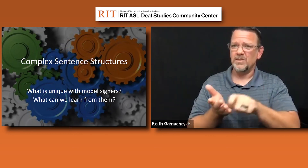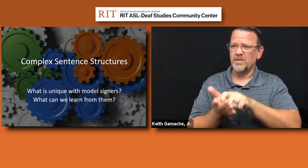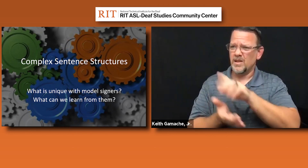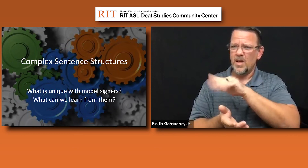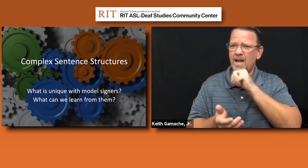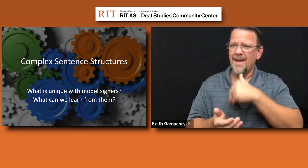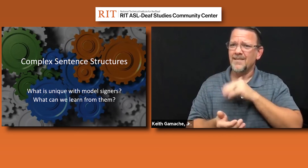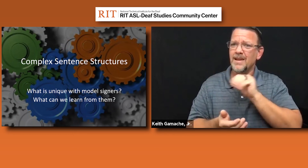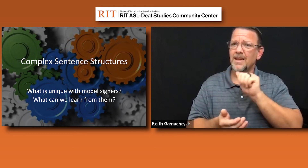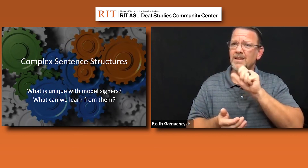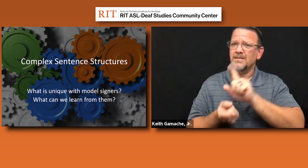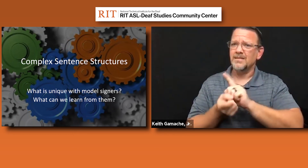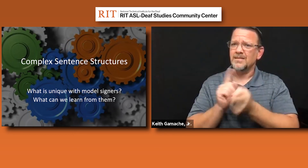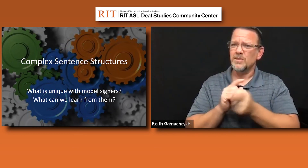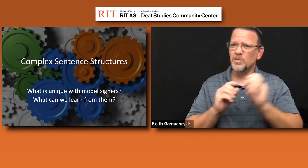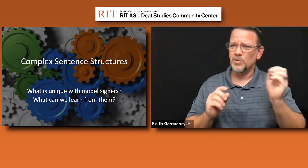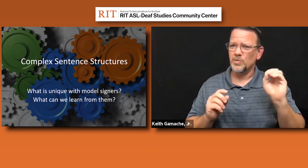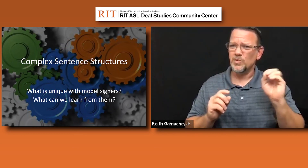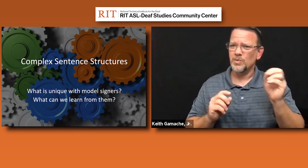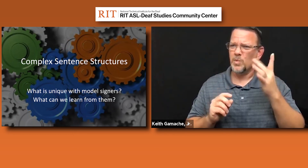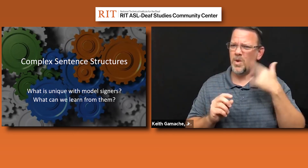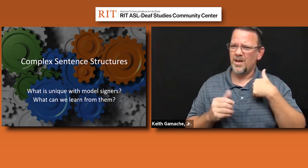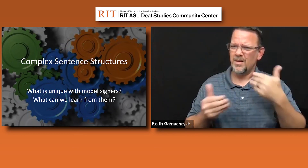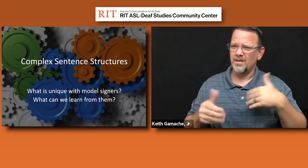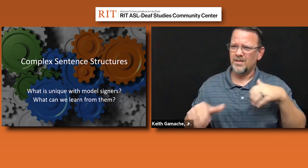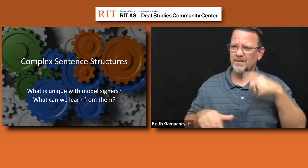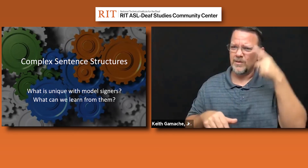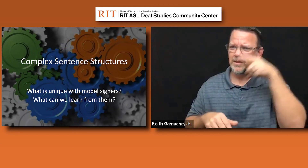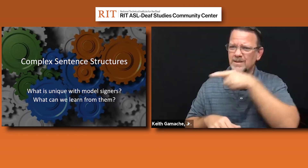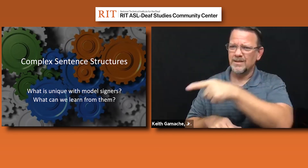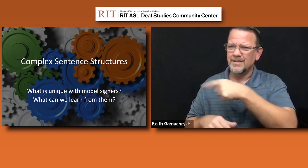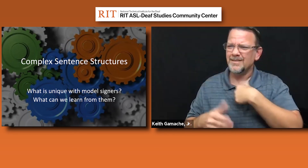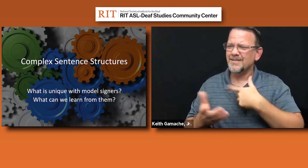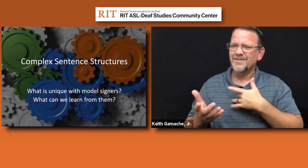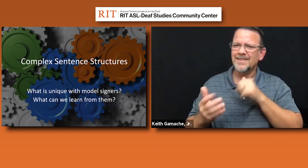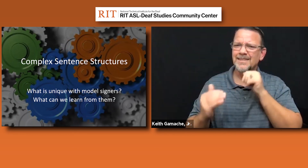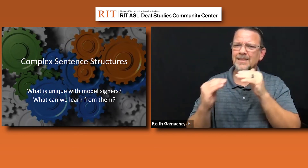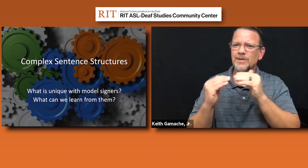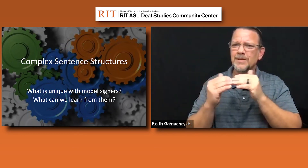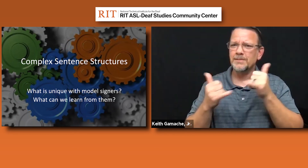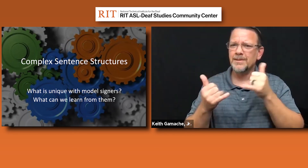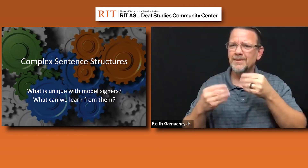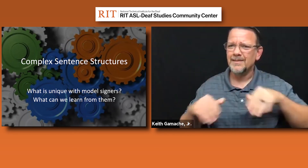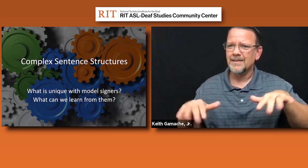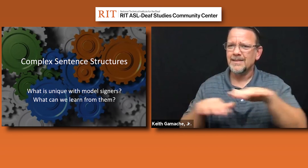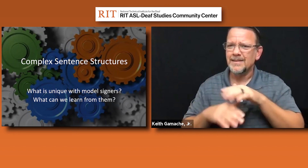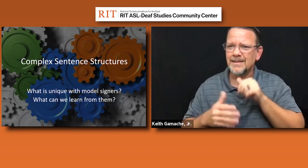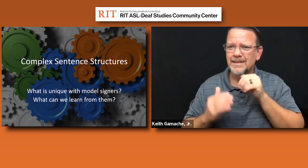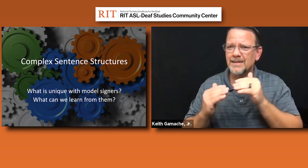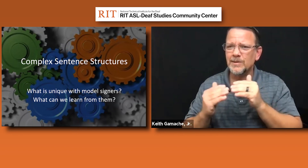by hearing individuals who don't understand my natural language? I have to adapt to them and their English standard.